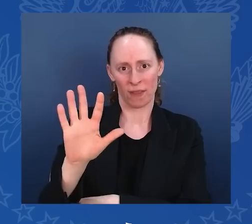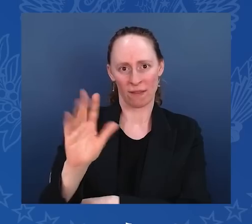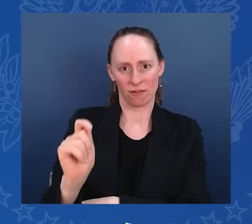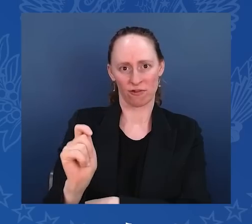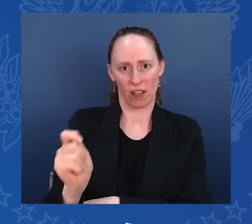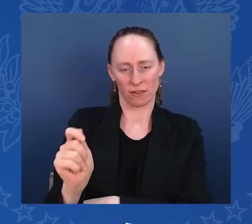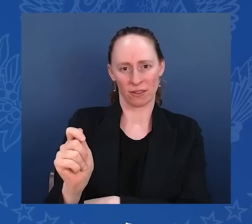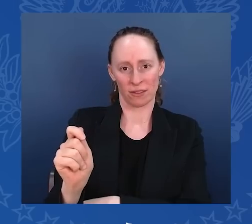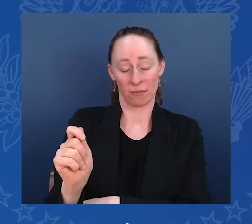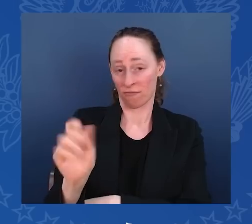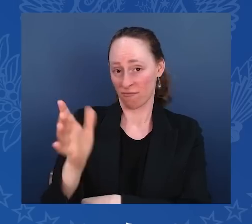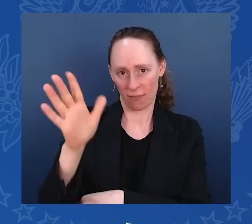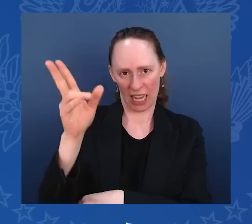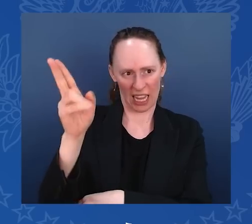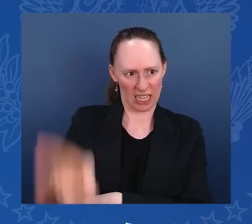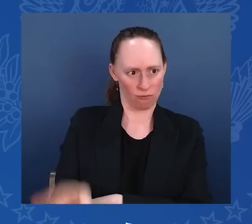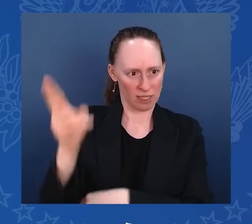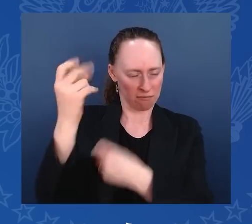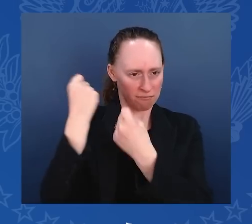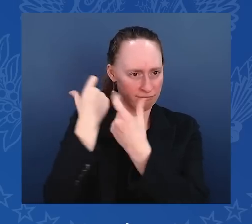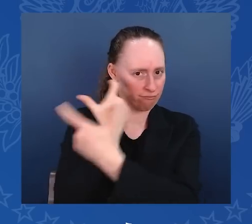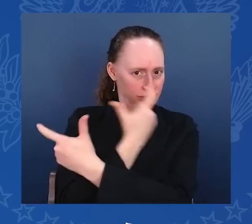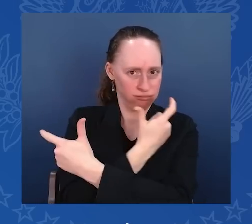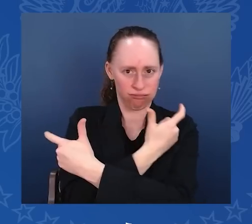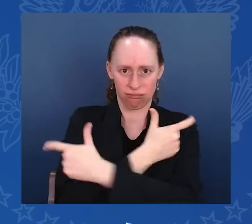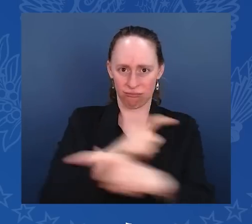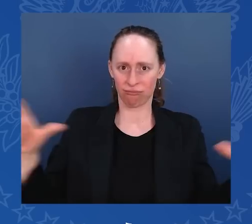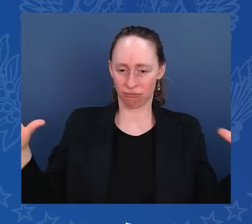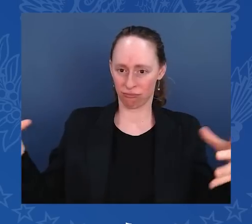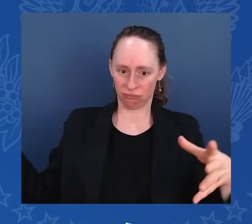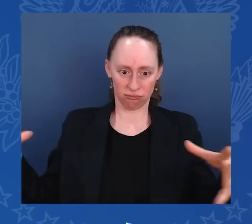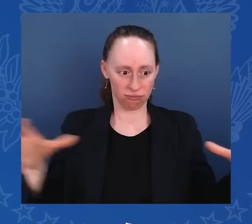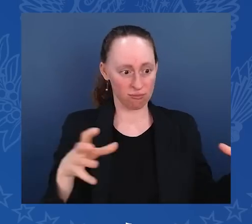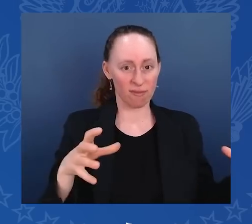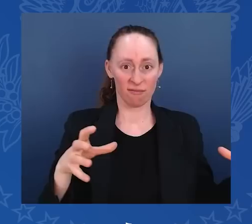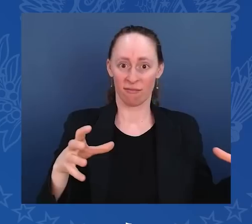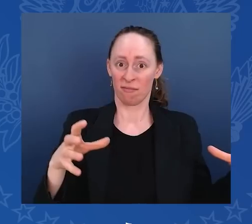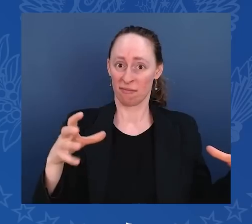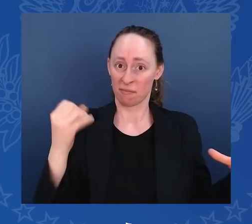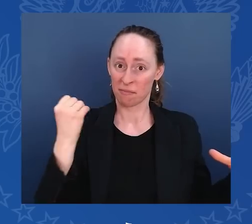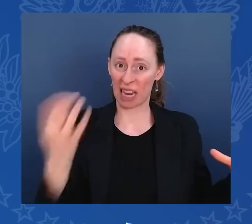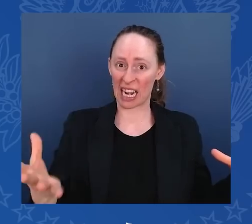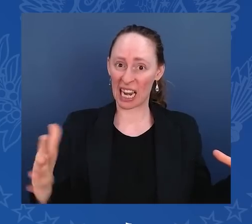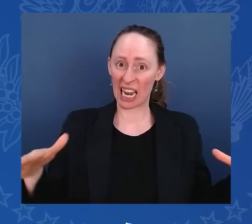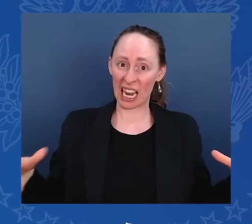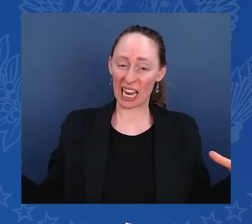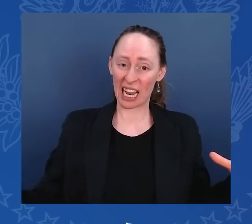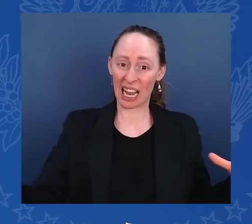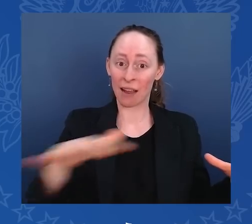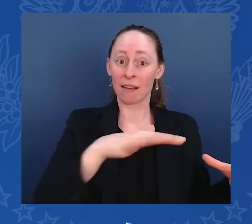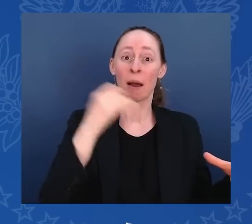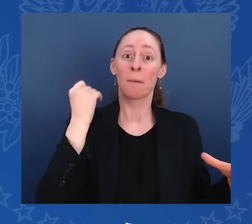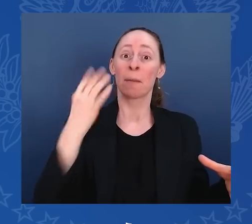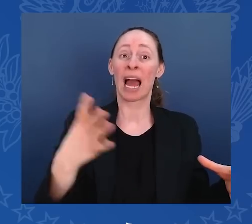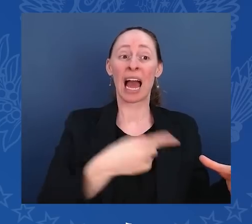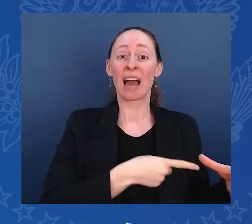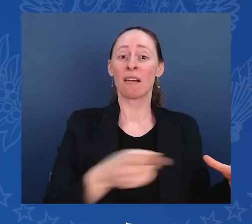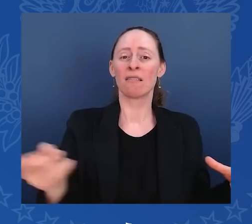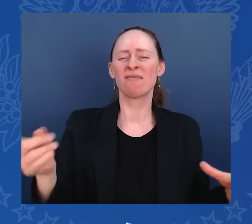but in the quality of the individuals who've been nominated and confirmed. I've served on the Senate Judiciary Committee for some time, as a matter of fact,